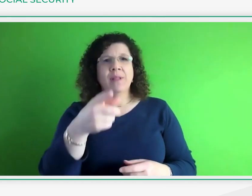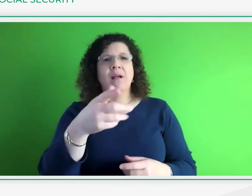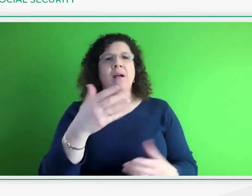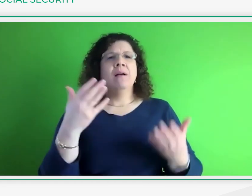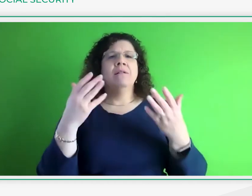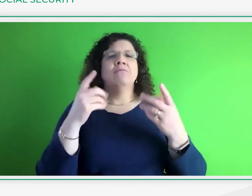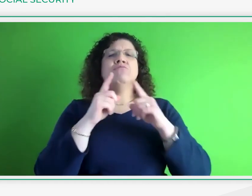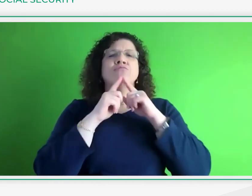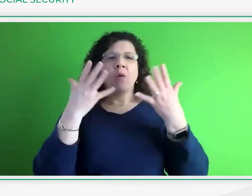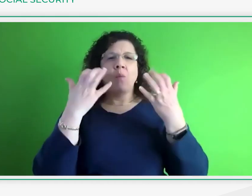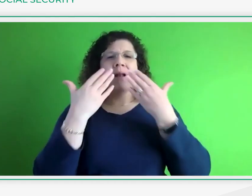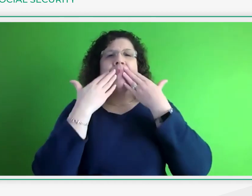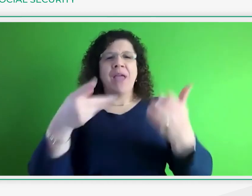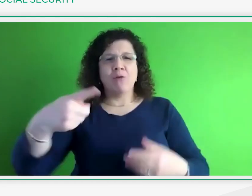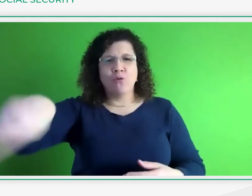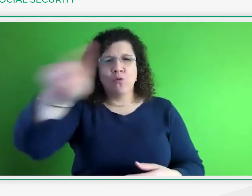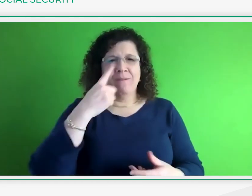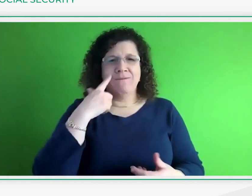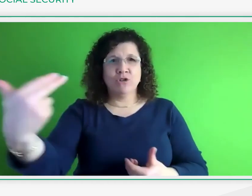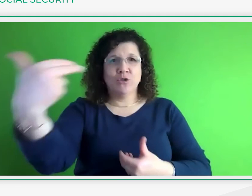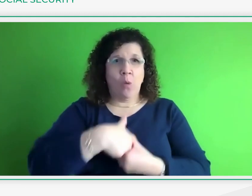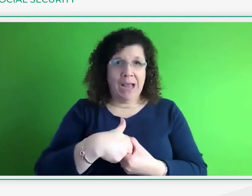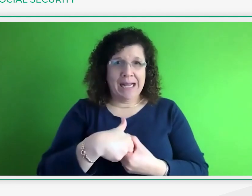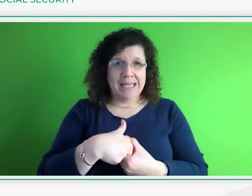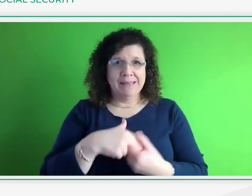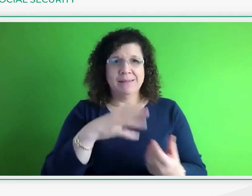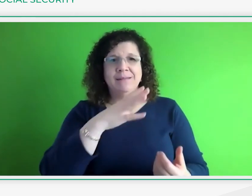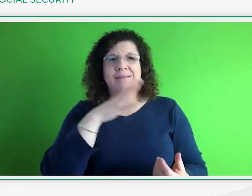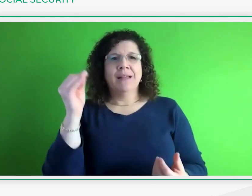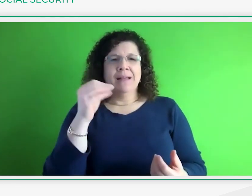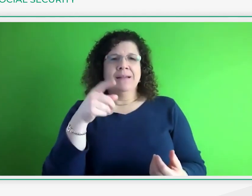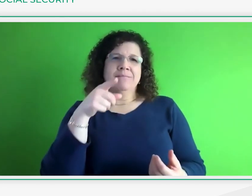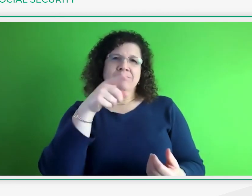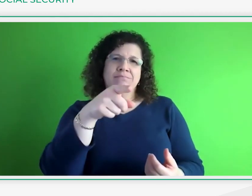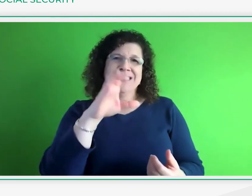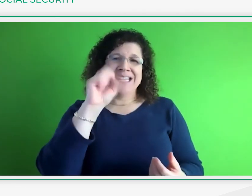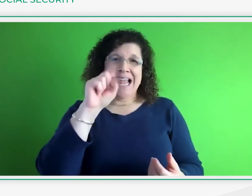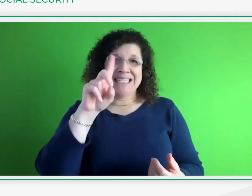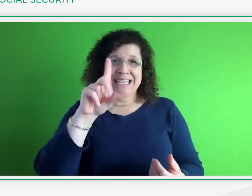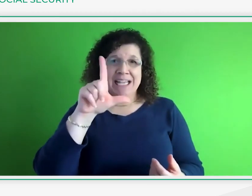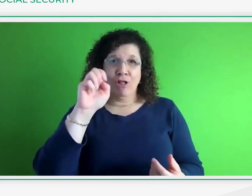I do want to thank all of you again for participating in this webinar.